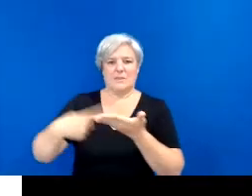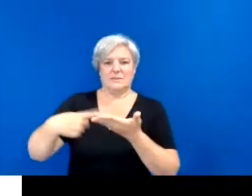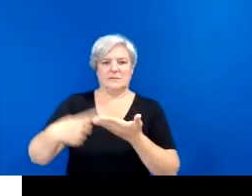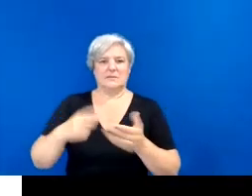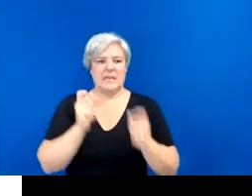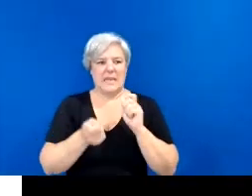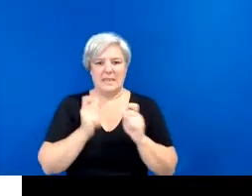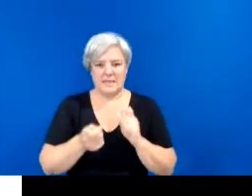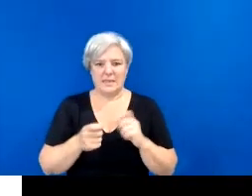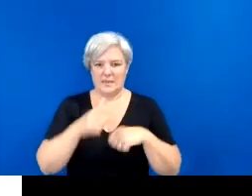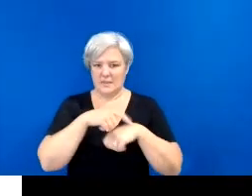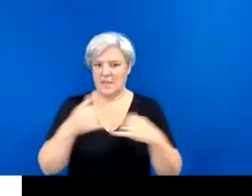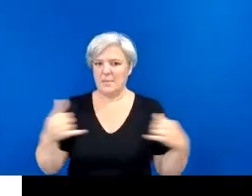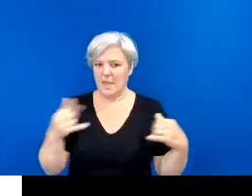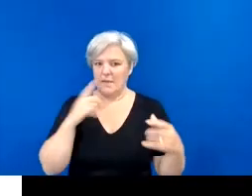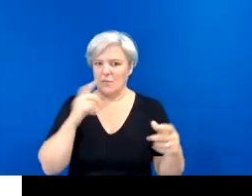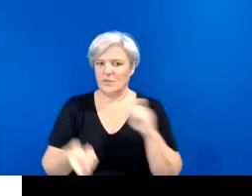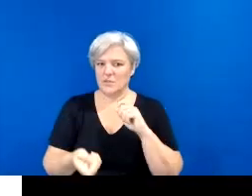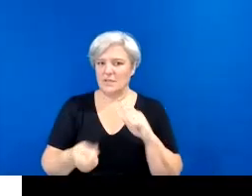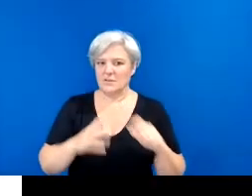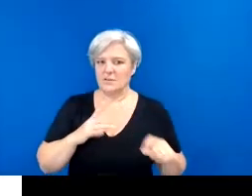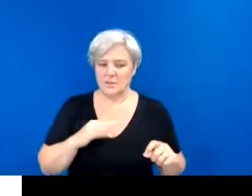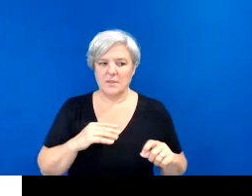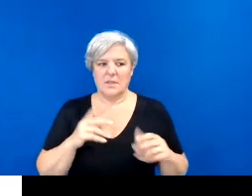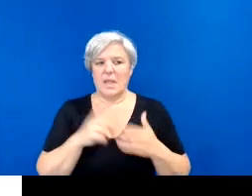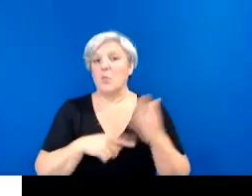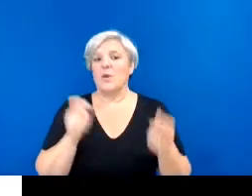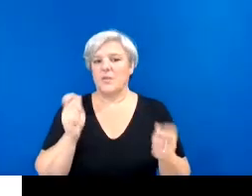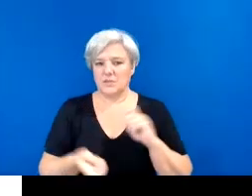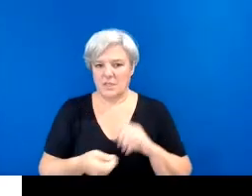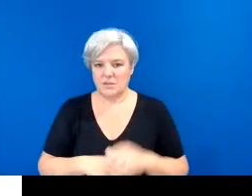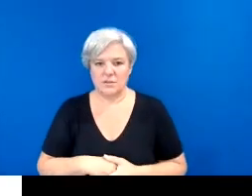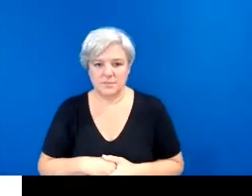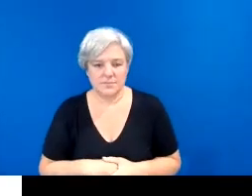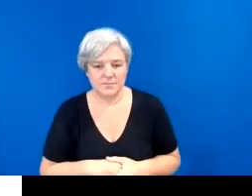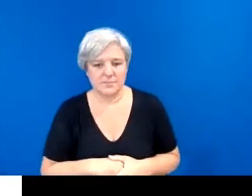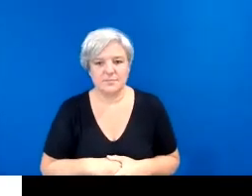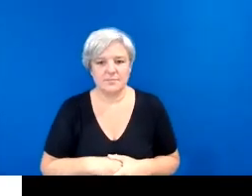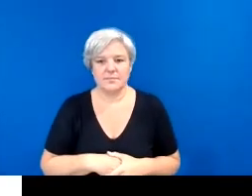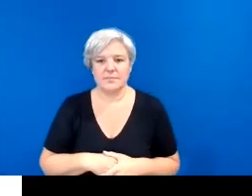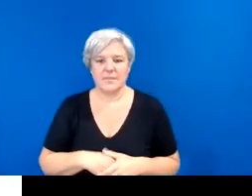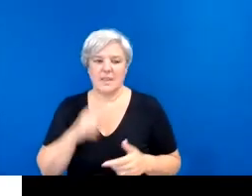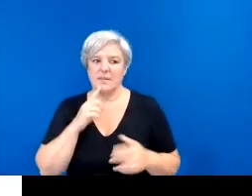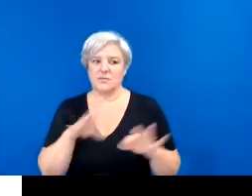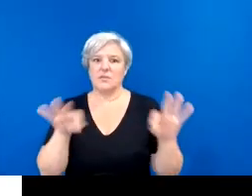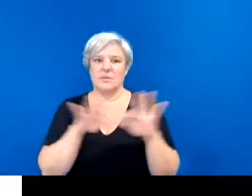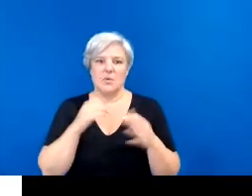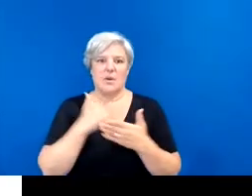or the timeline for, the change and what's been changed. So I think that's really important and helpful too for, for adopting.